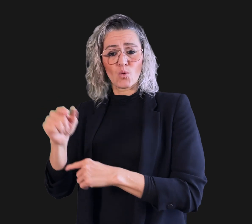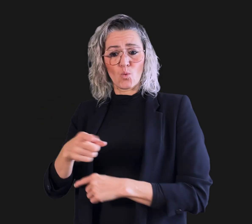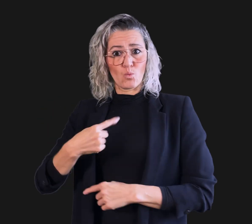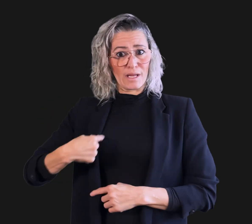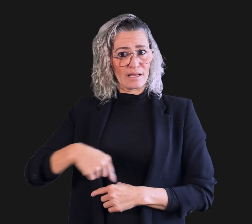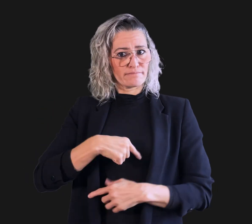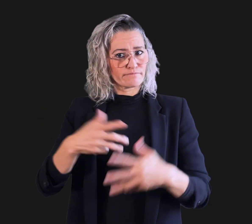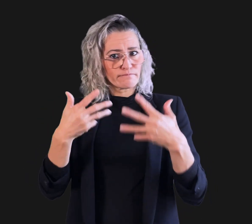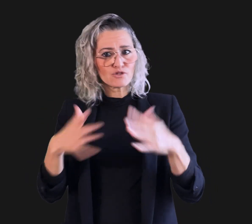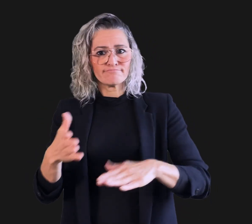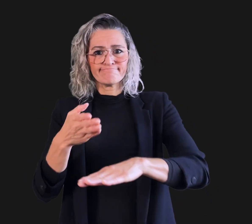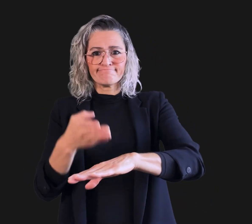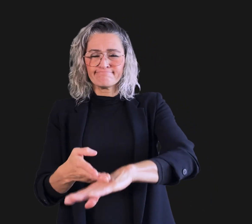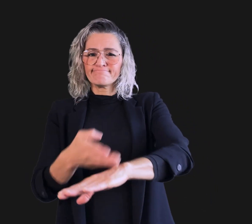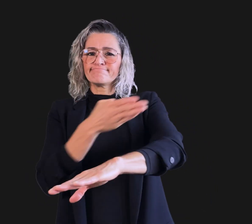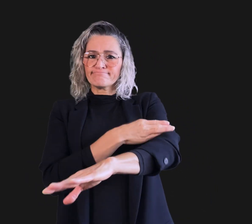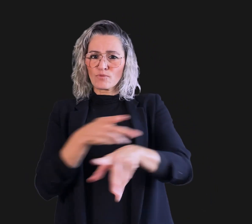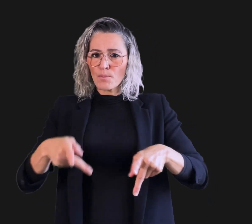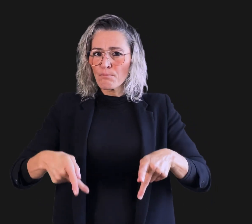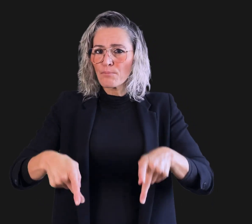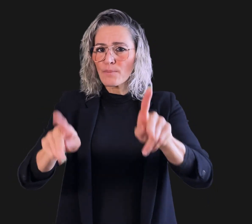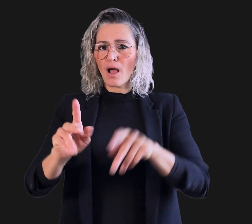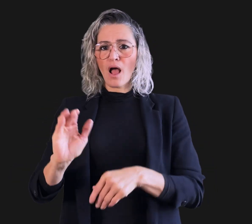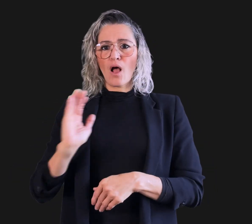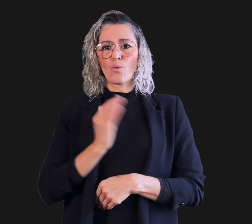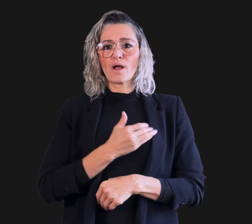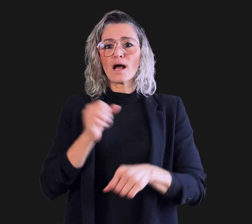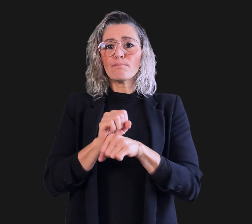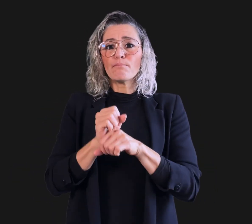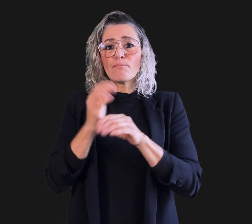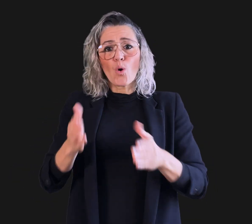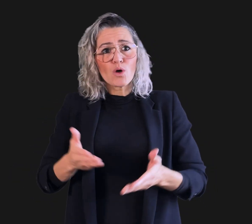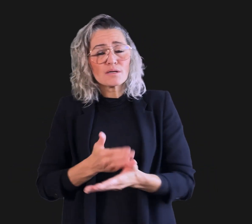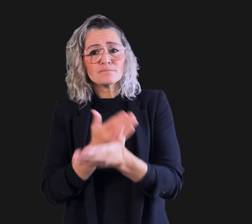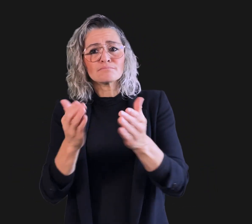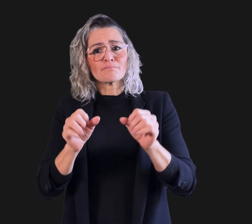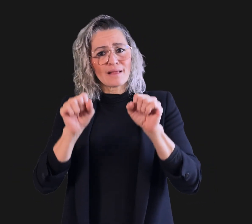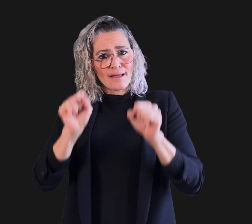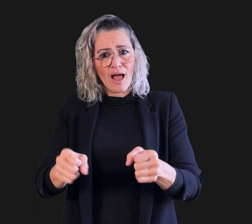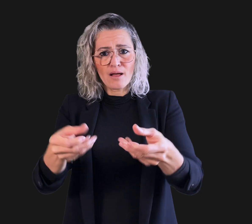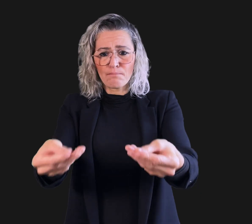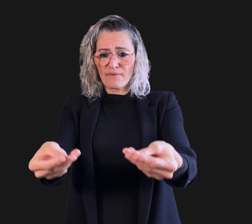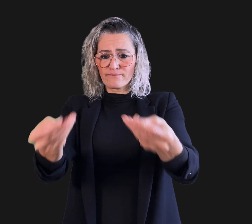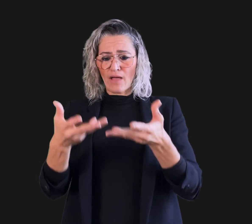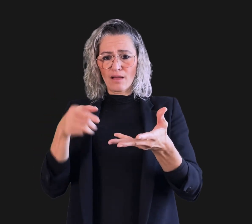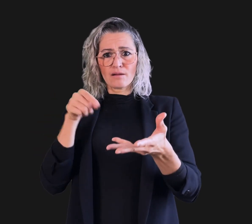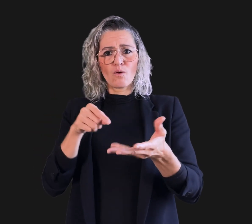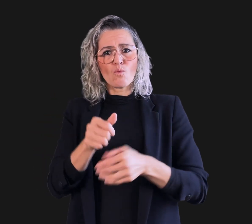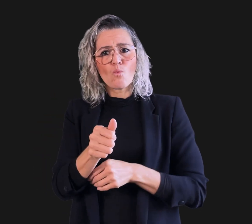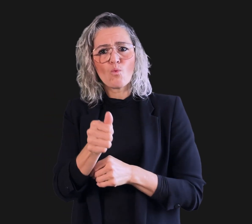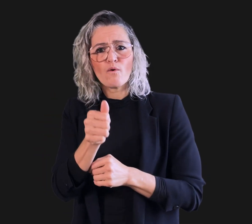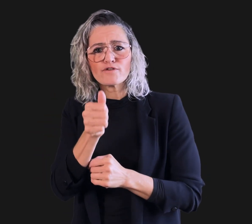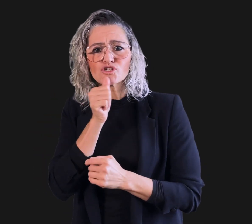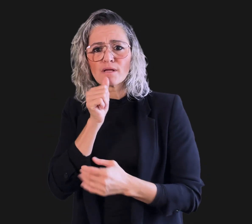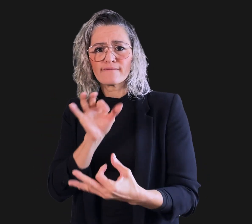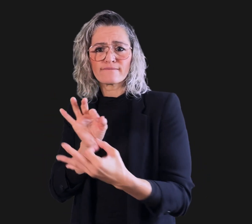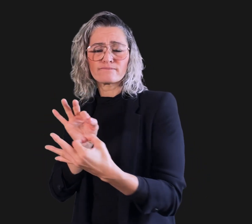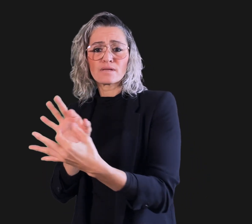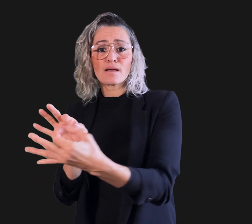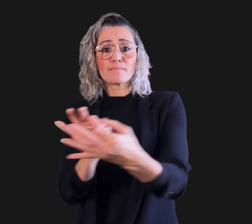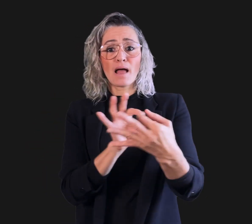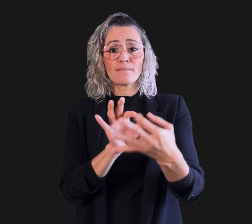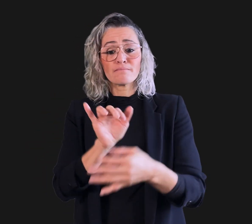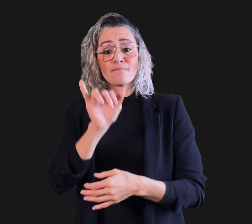to allow our employees to provide confidential feedback.